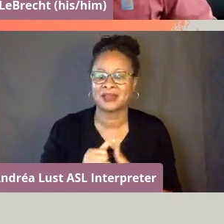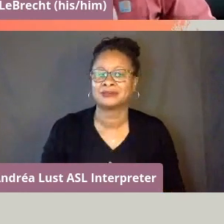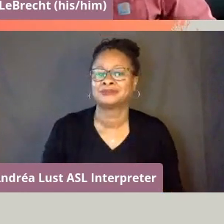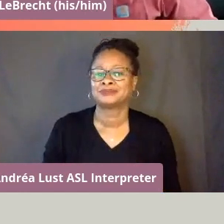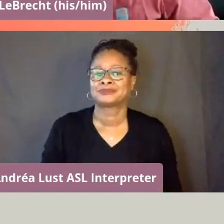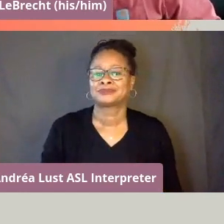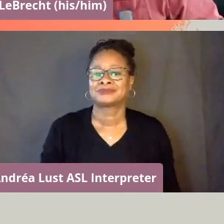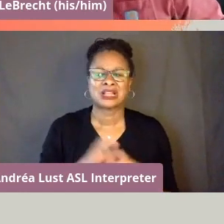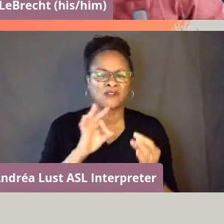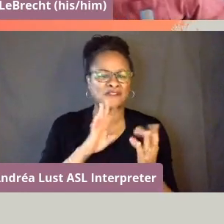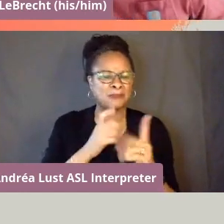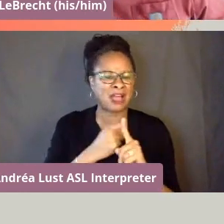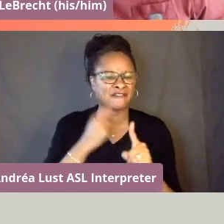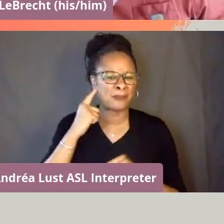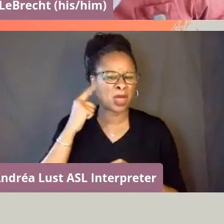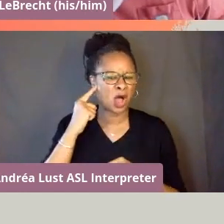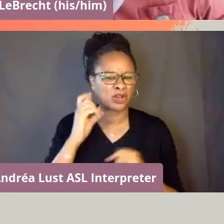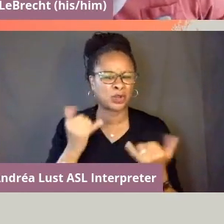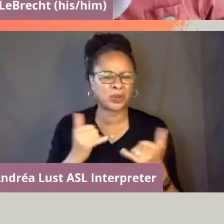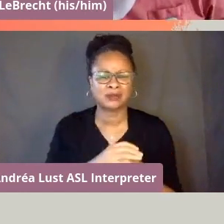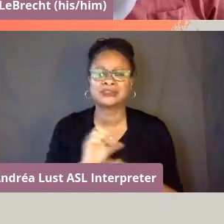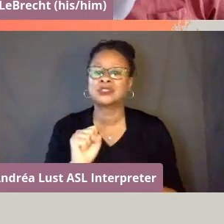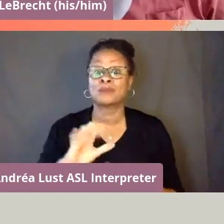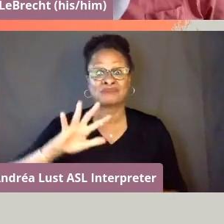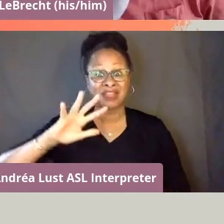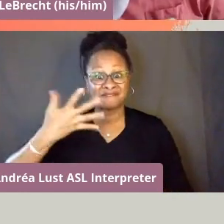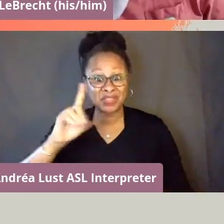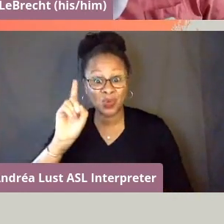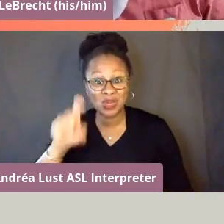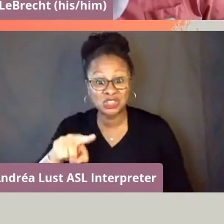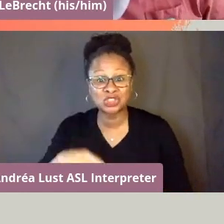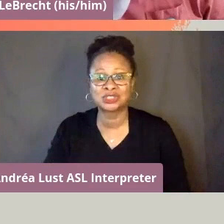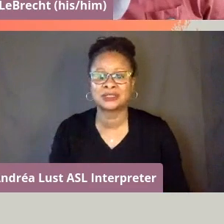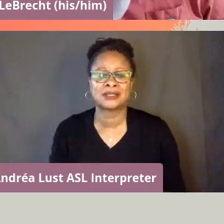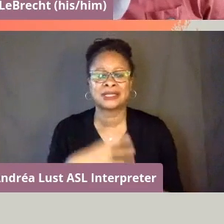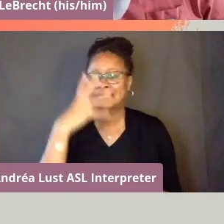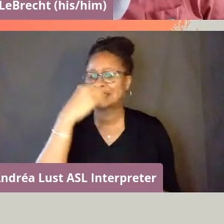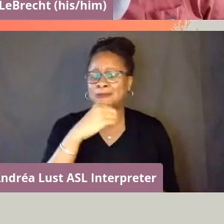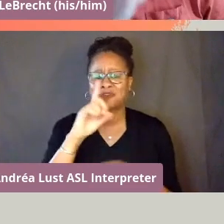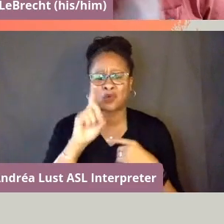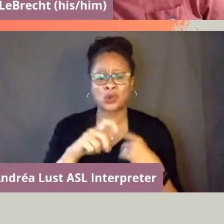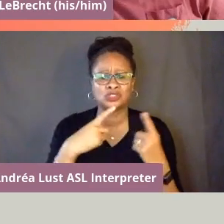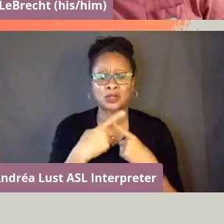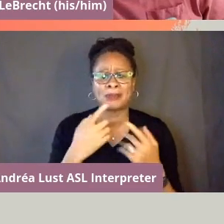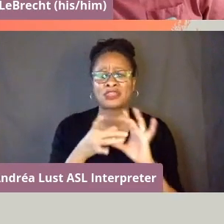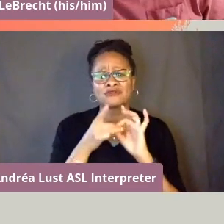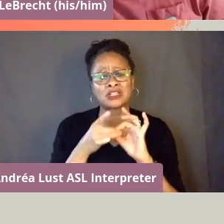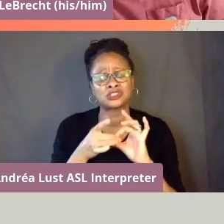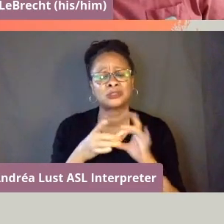But the fifth question is a beautiful question about the relationship between human and machine,